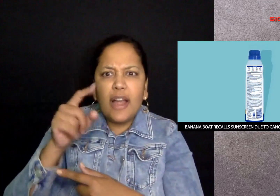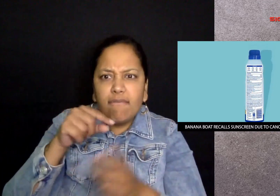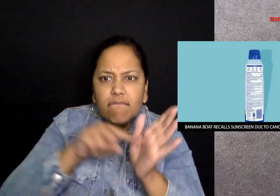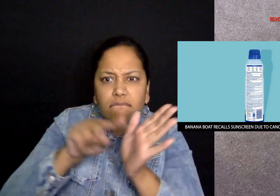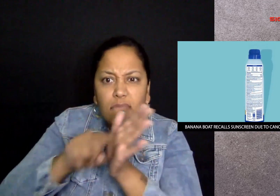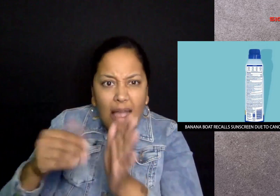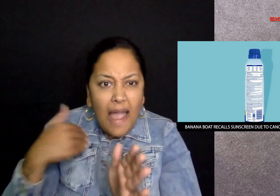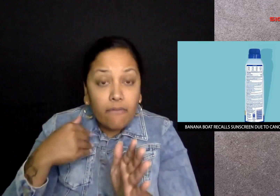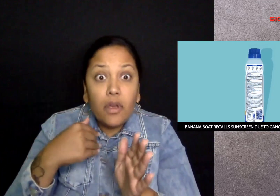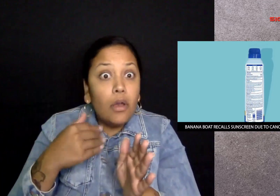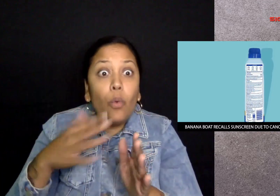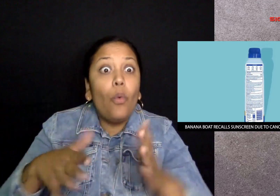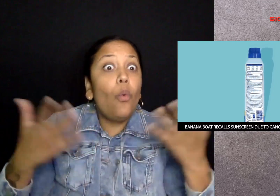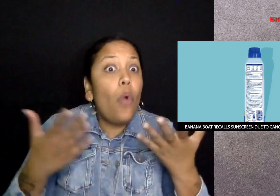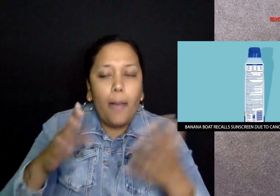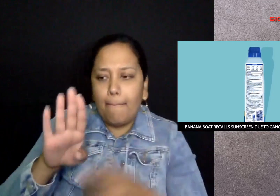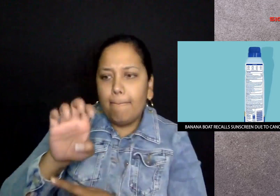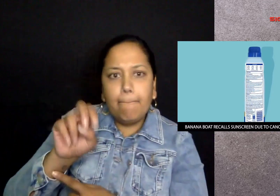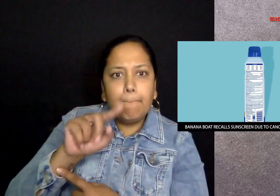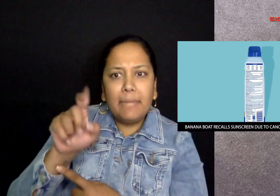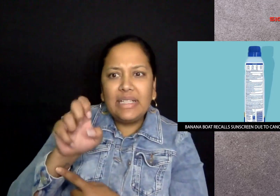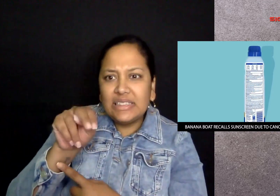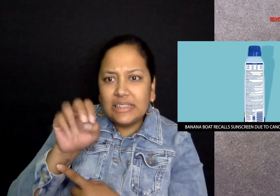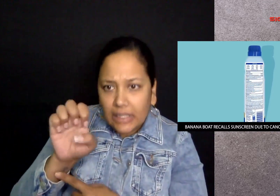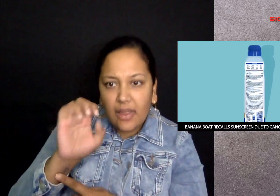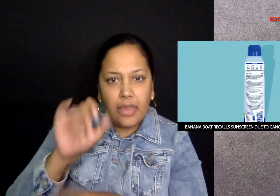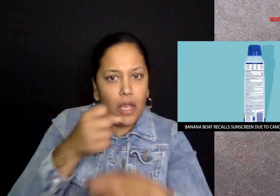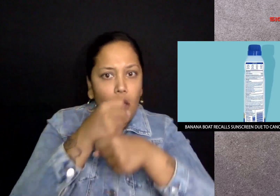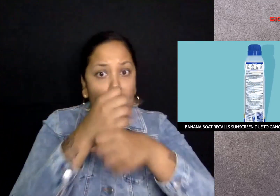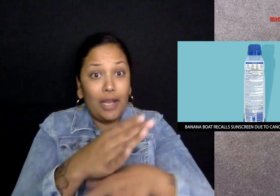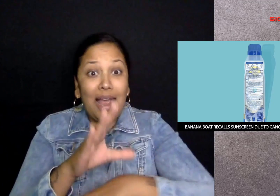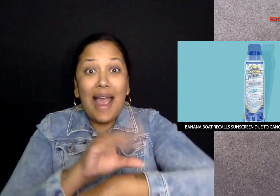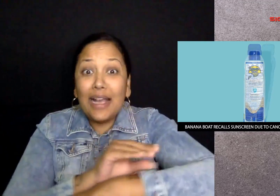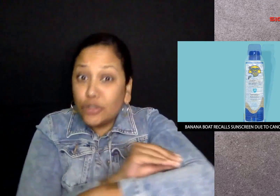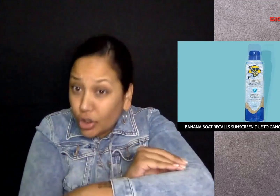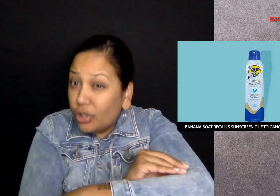contains trace levels of benzene which can cause cancer